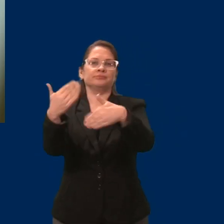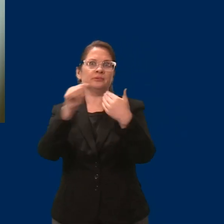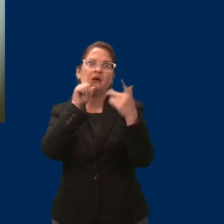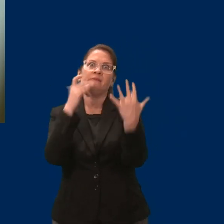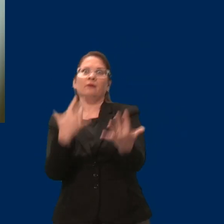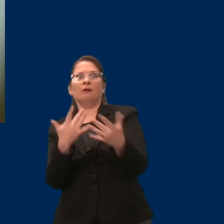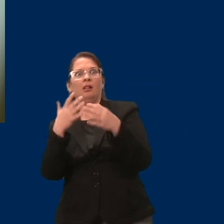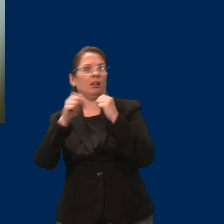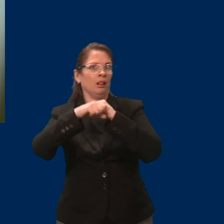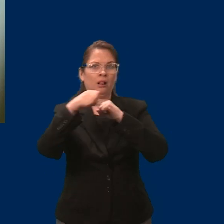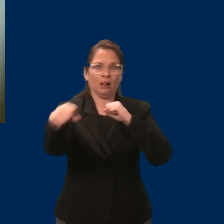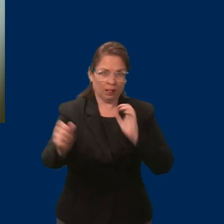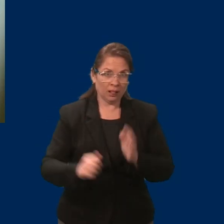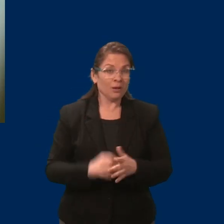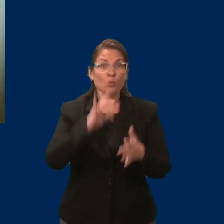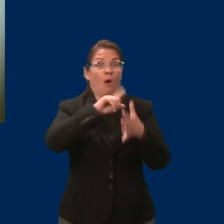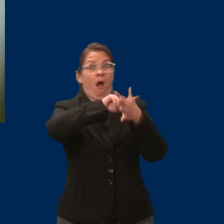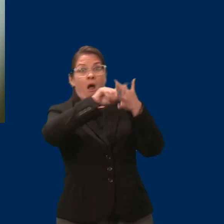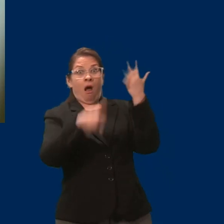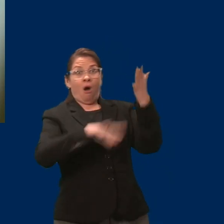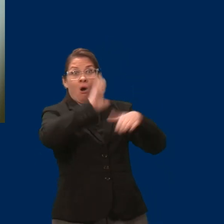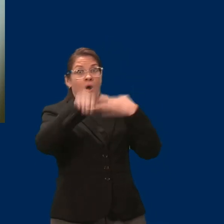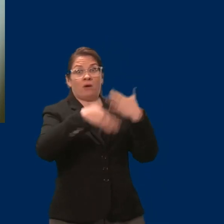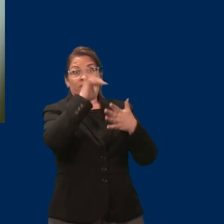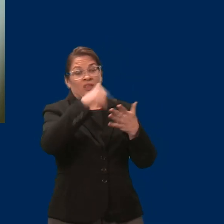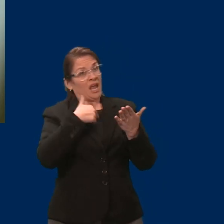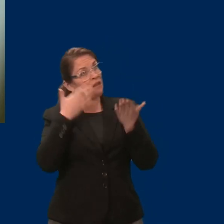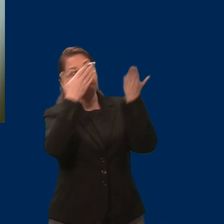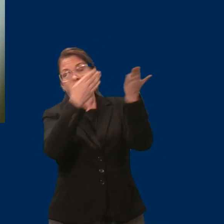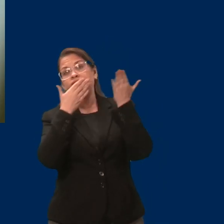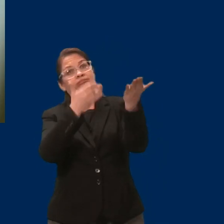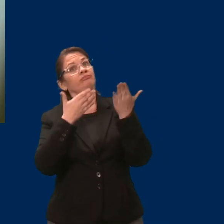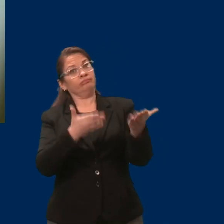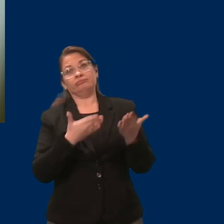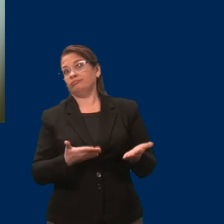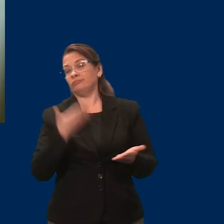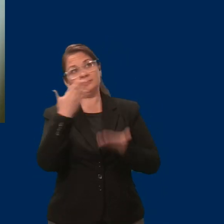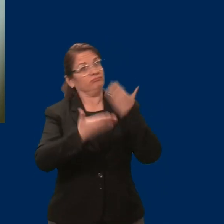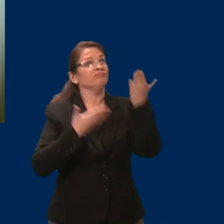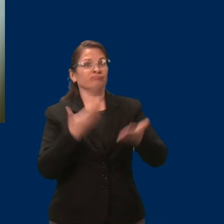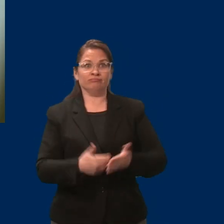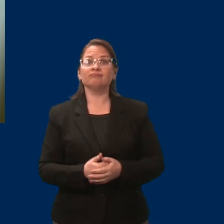been well received in the Minnesota Senate, were passed.